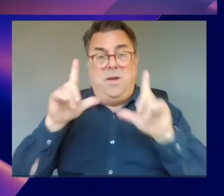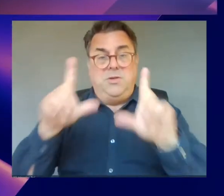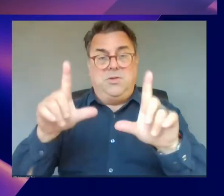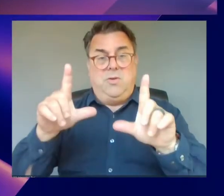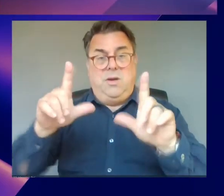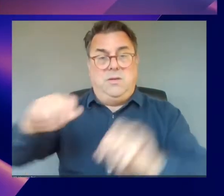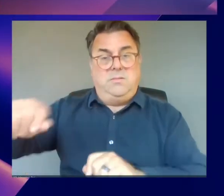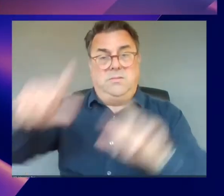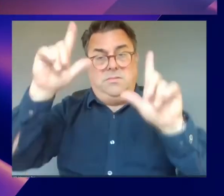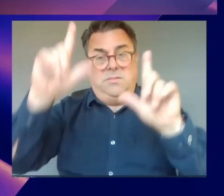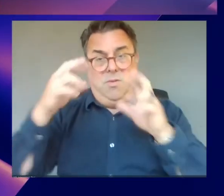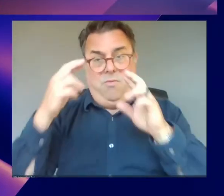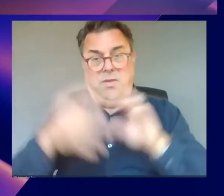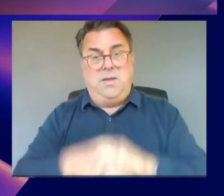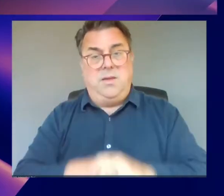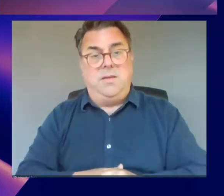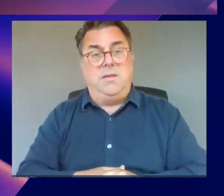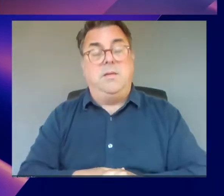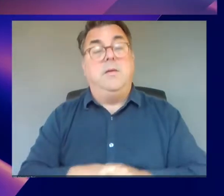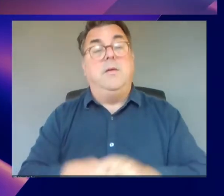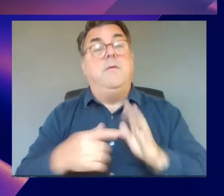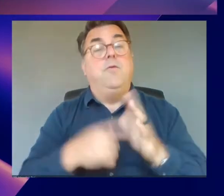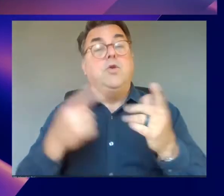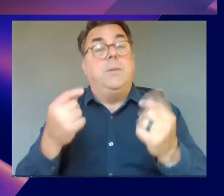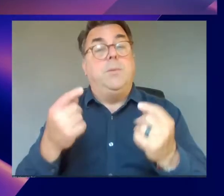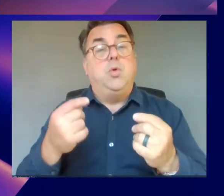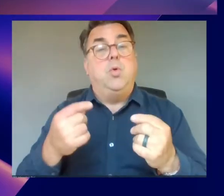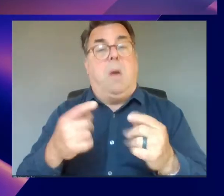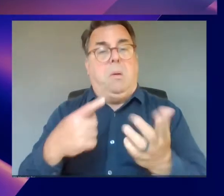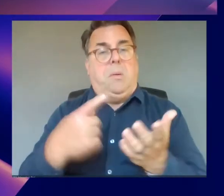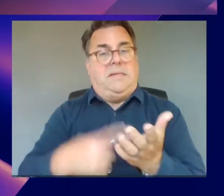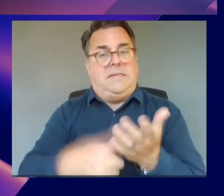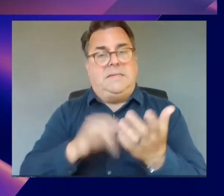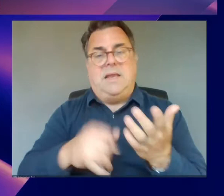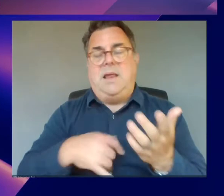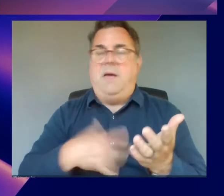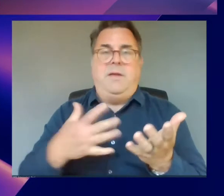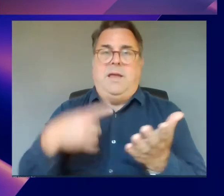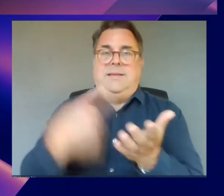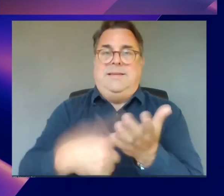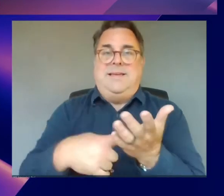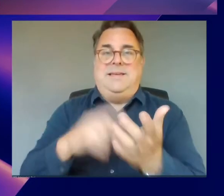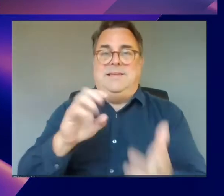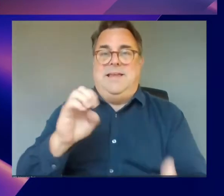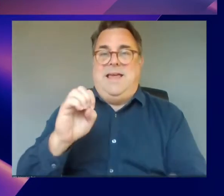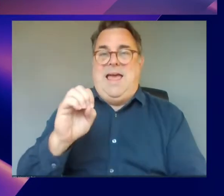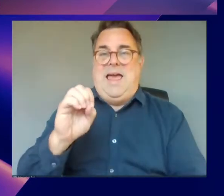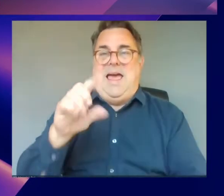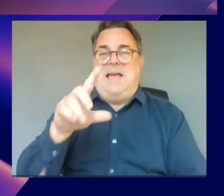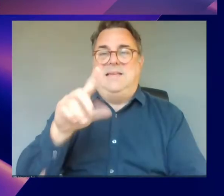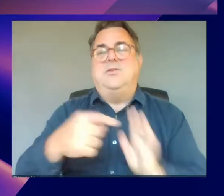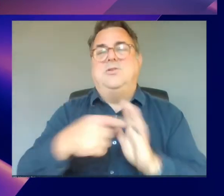I hope so. So the first thing I'm gonna do, as we talked about, I haven't talked a lot about Extensions yet, so I'm just gonna show you the basics of Feature Flags